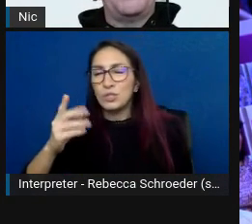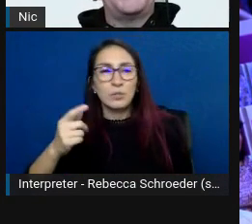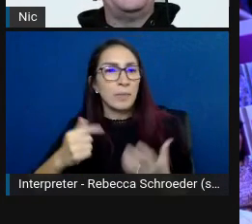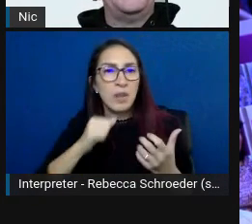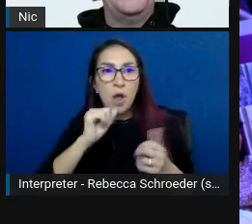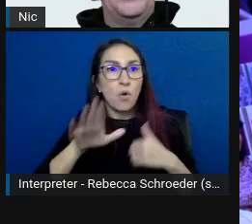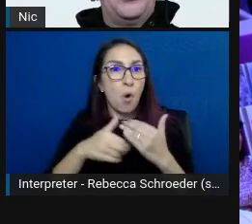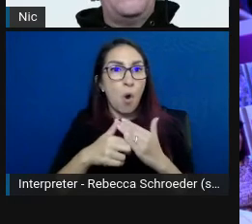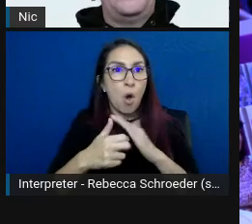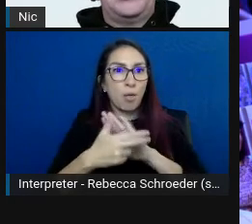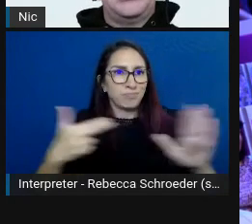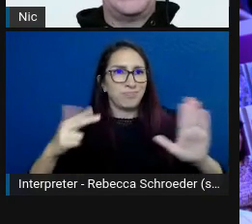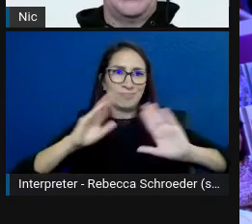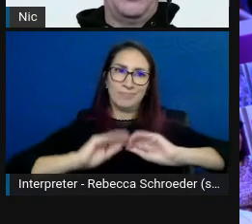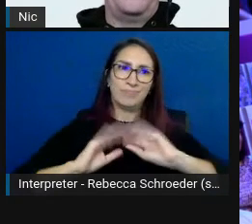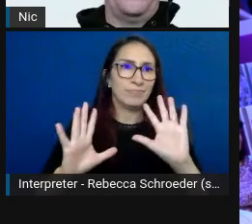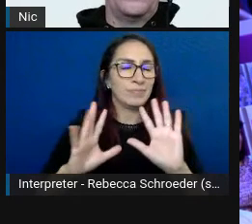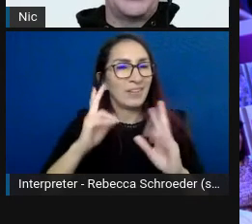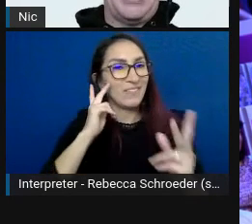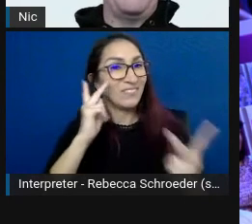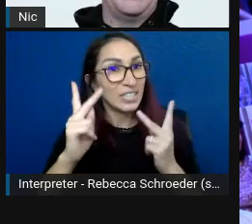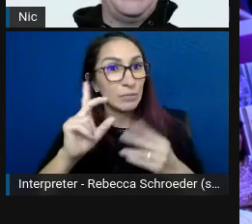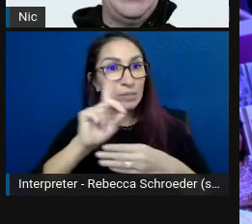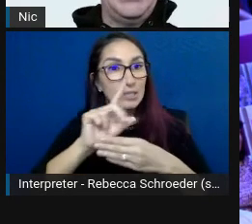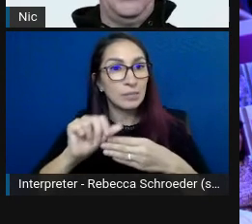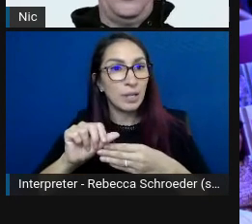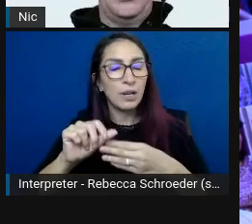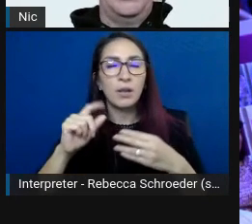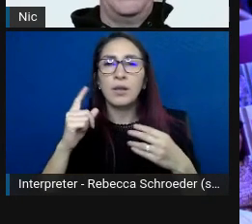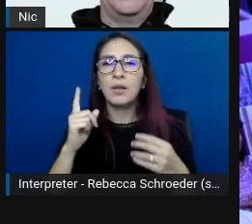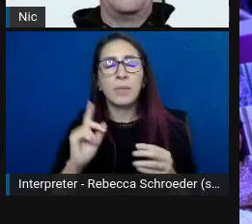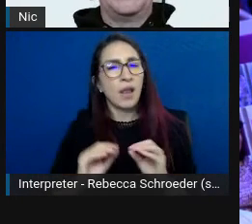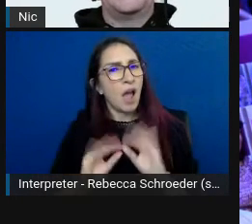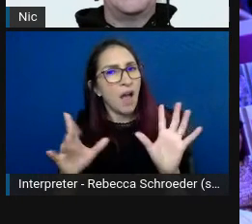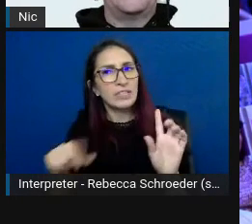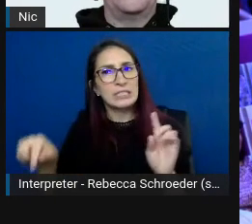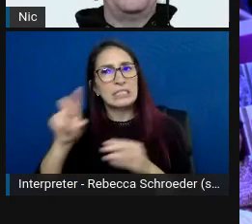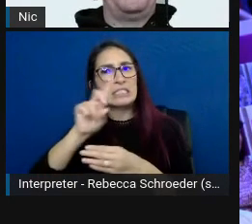but obviously disabled folks have a keen interest in things being accessible.